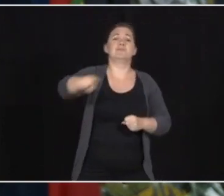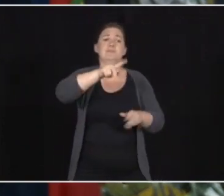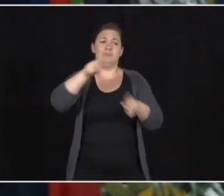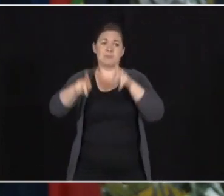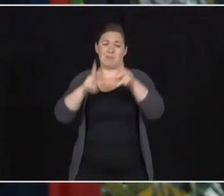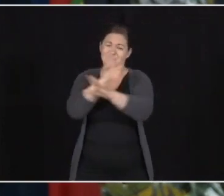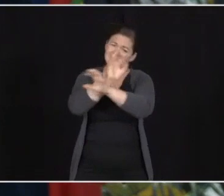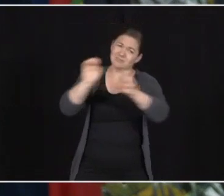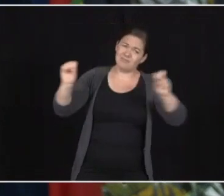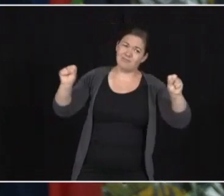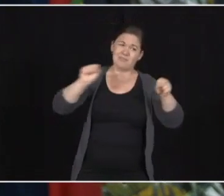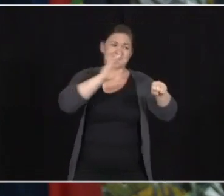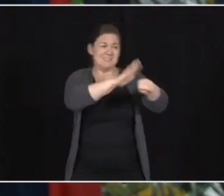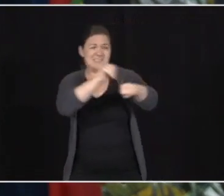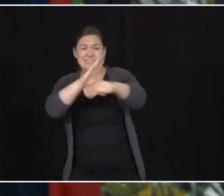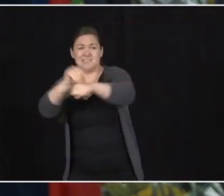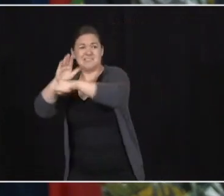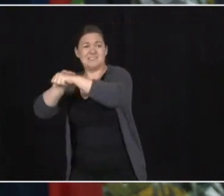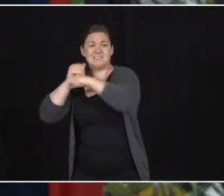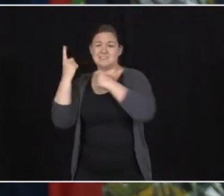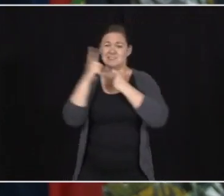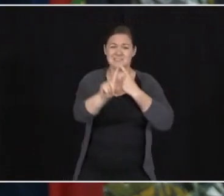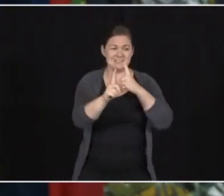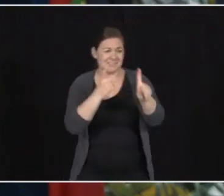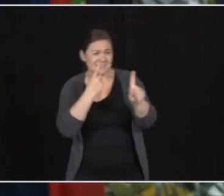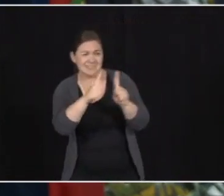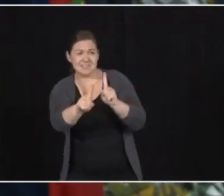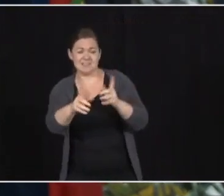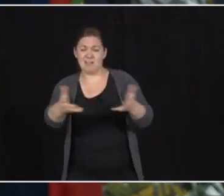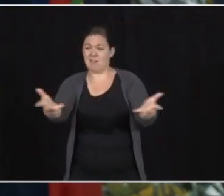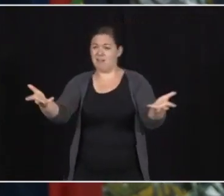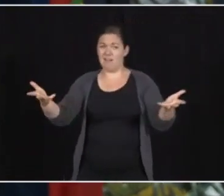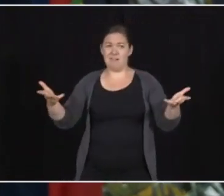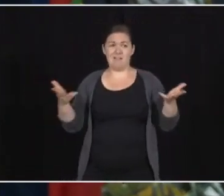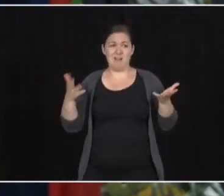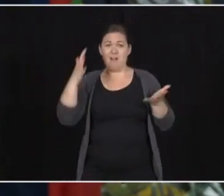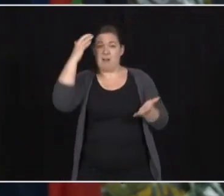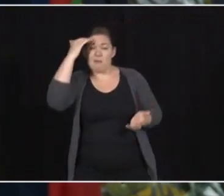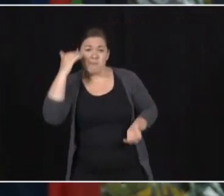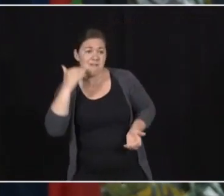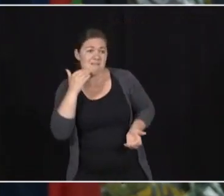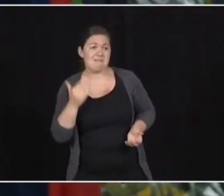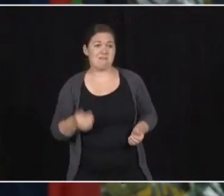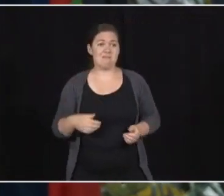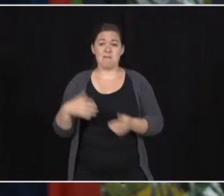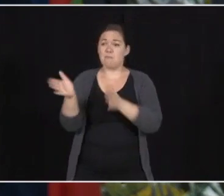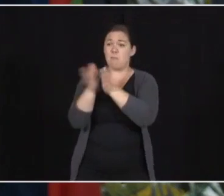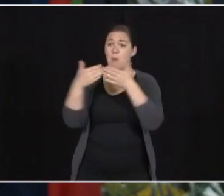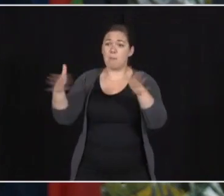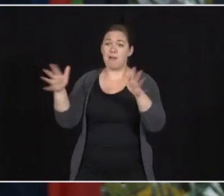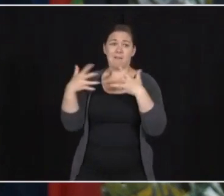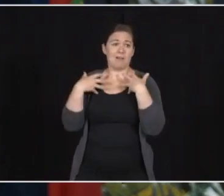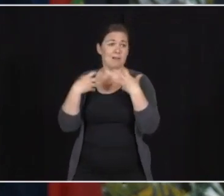reinforcements, boots on the ground from every corner. Hospitals, public health, home and community care, volunteers of students,